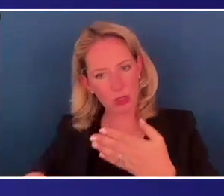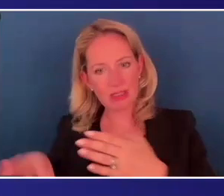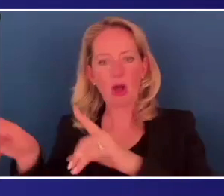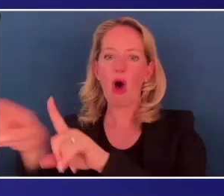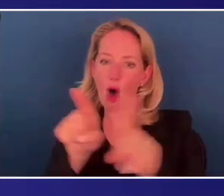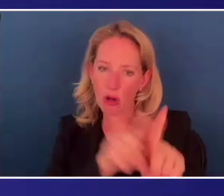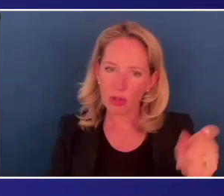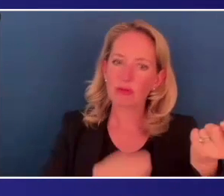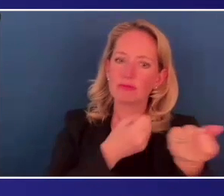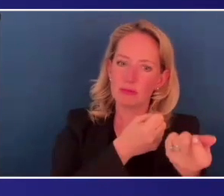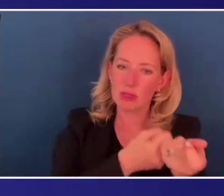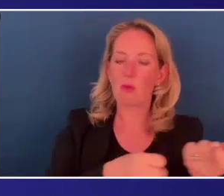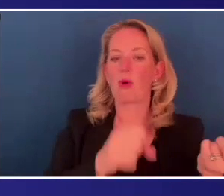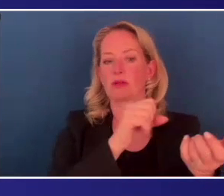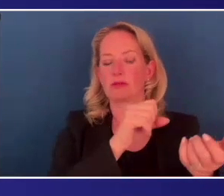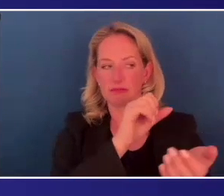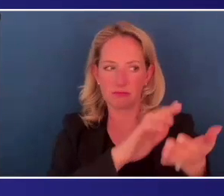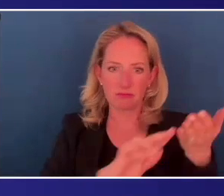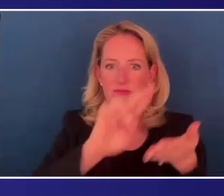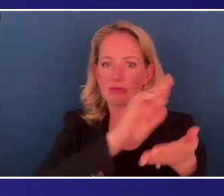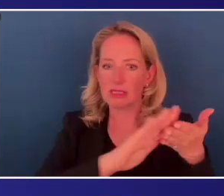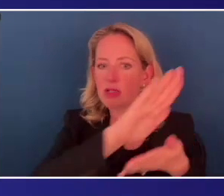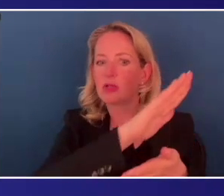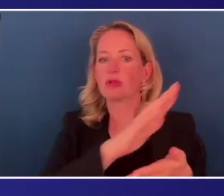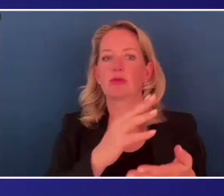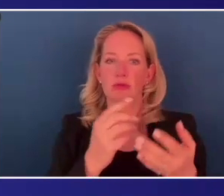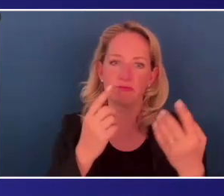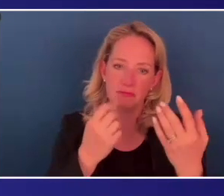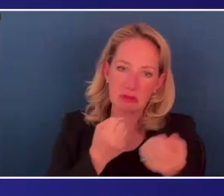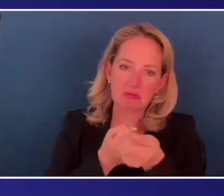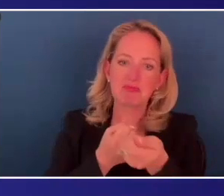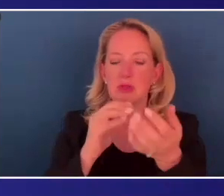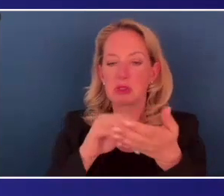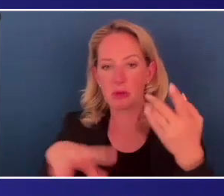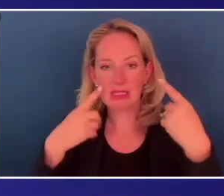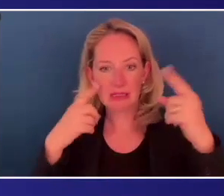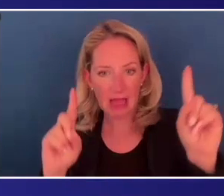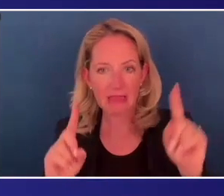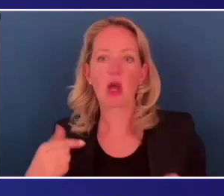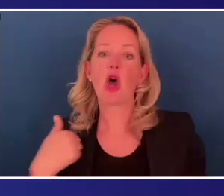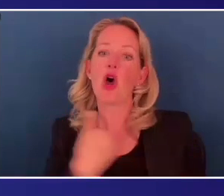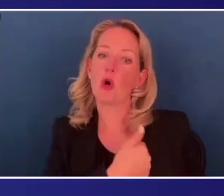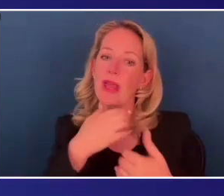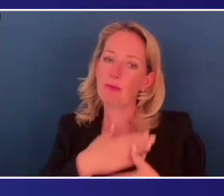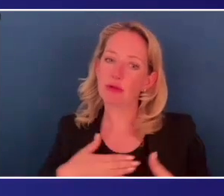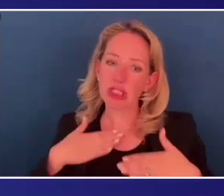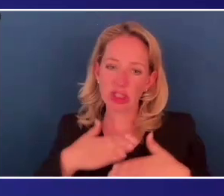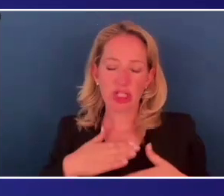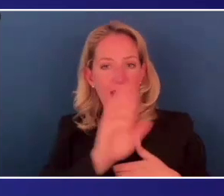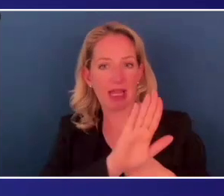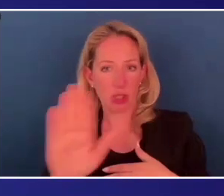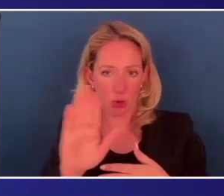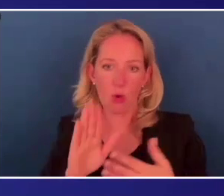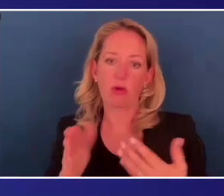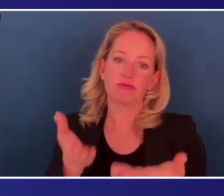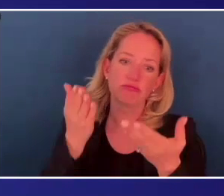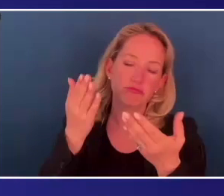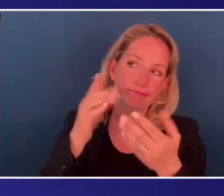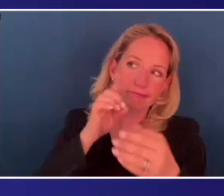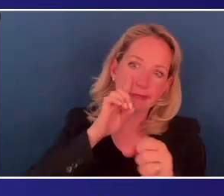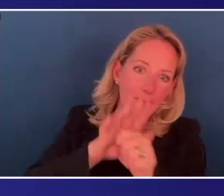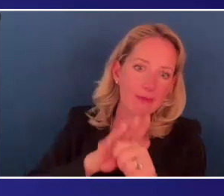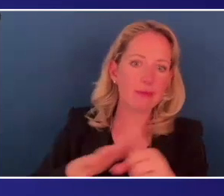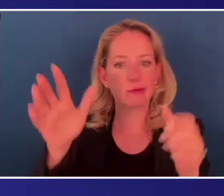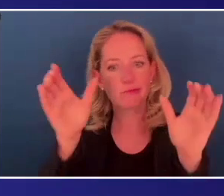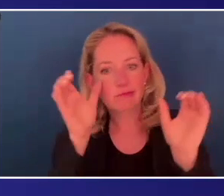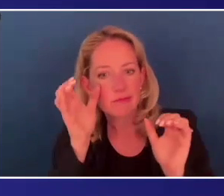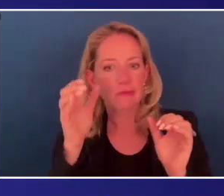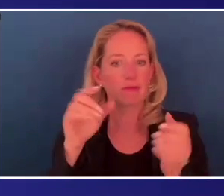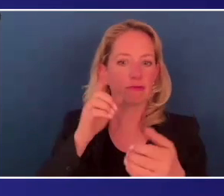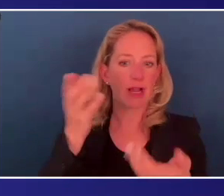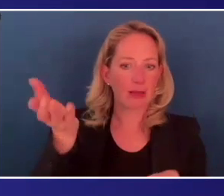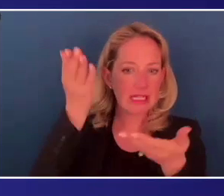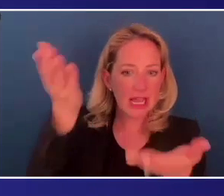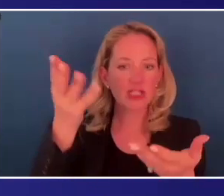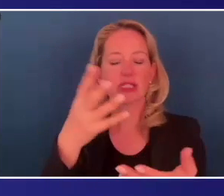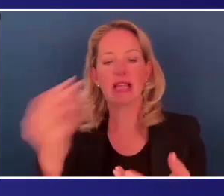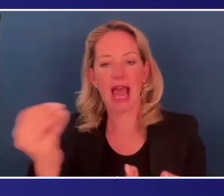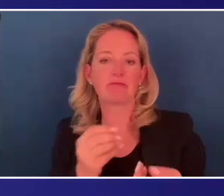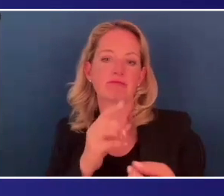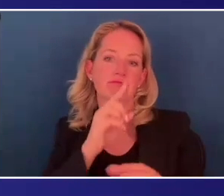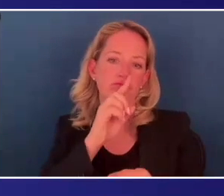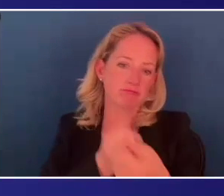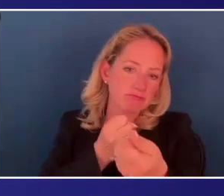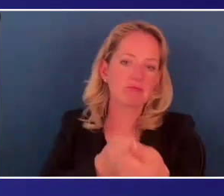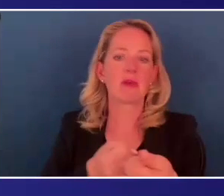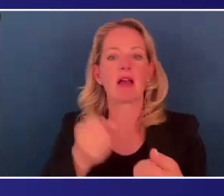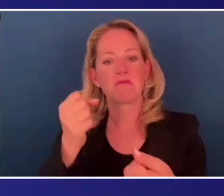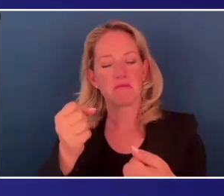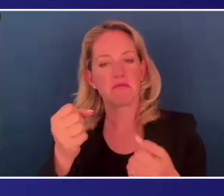We appreciate your consideration of these recommendations and your continued commitment. To improving higher education outcomes. Thank you again for the opportunity to share our perspectives today.